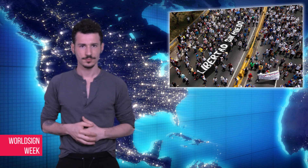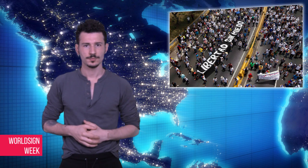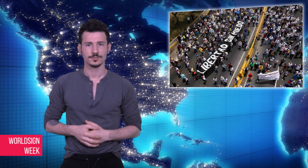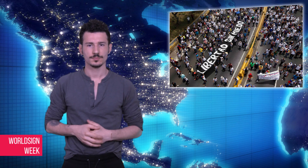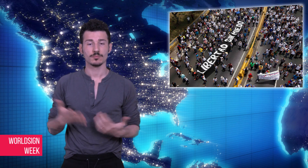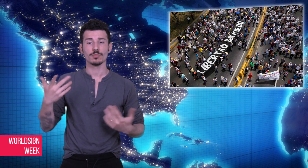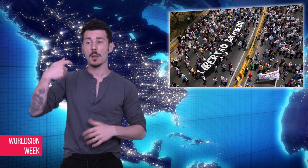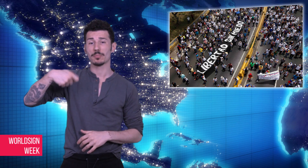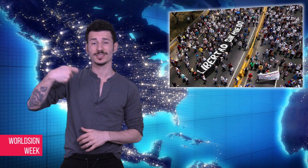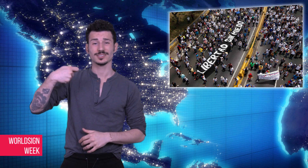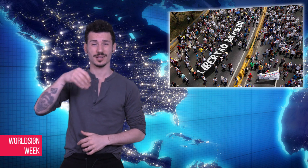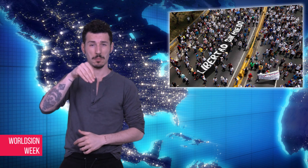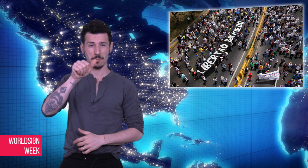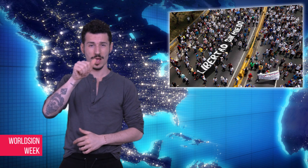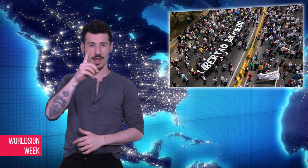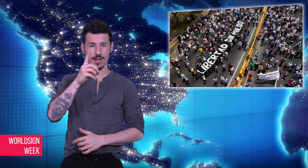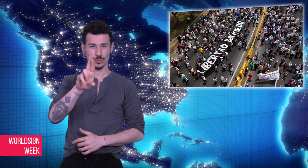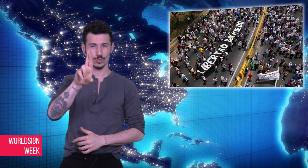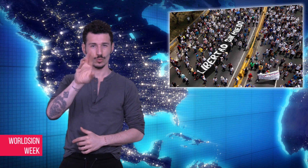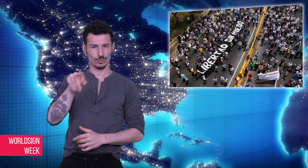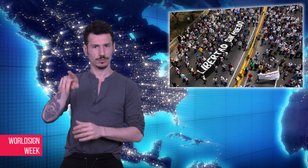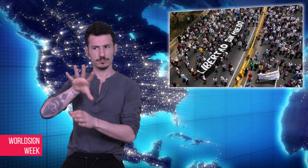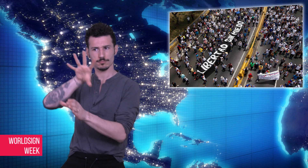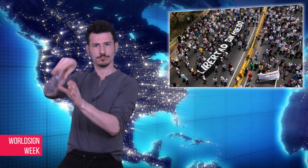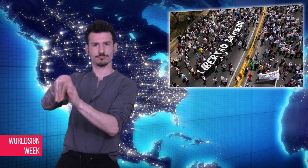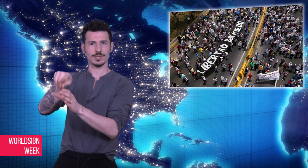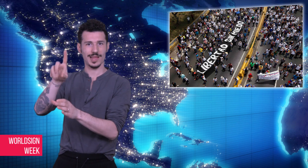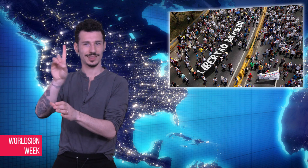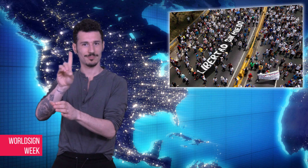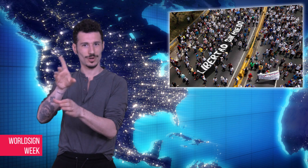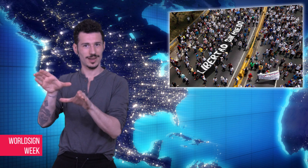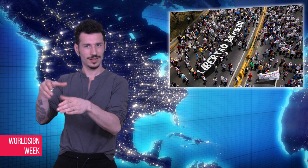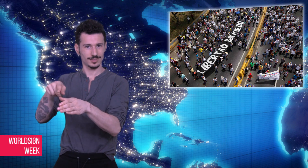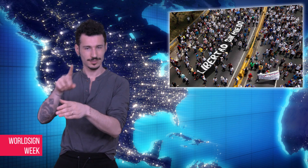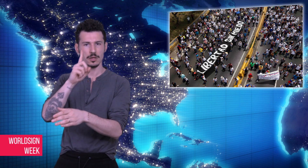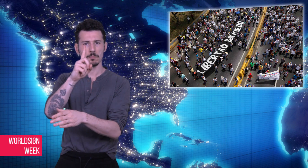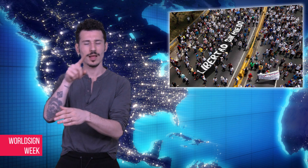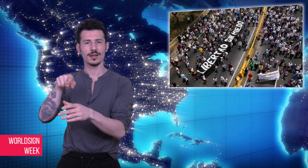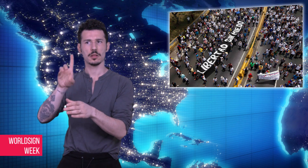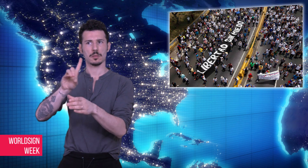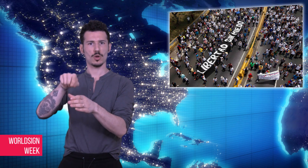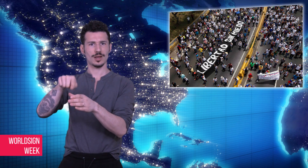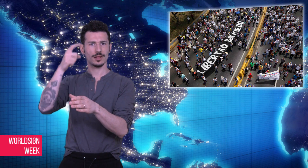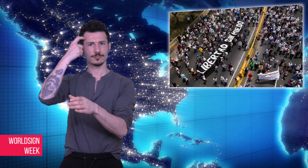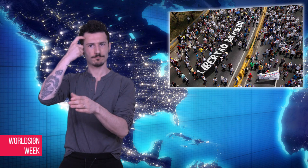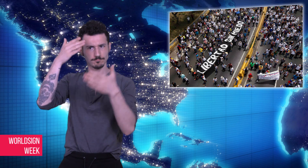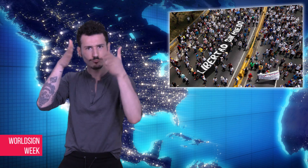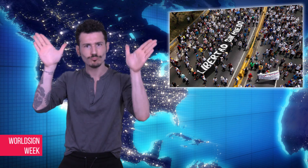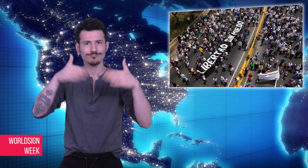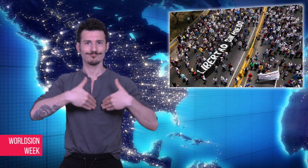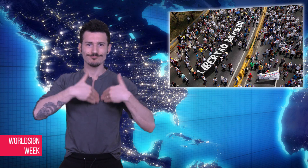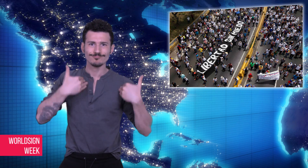Maduro’s supposedly democratic rule has become increasingly autocratic,